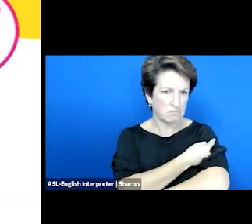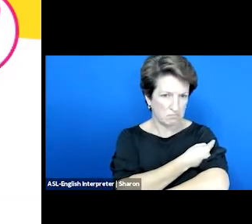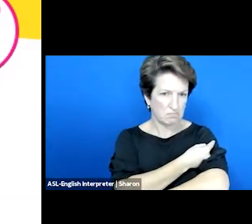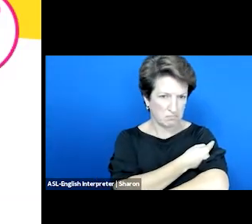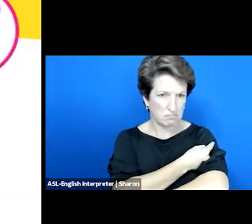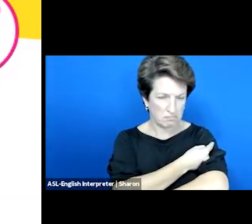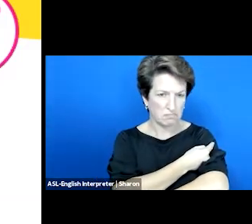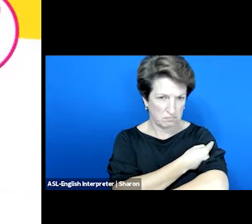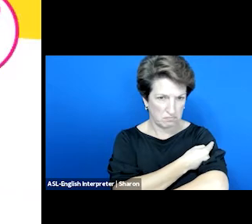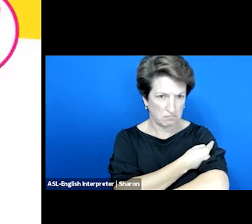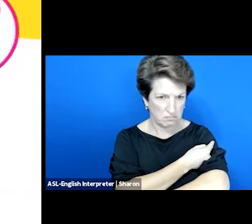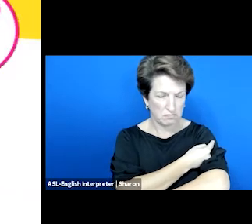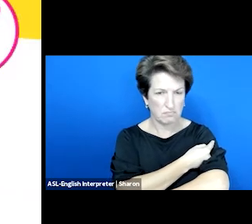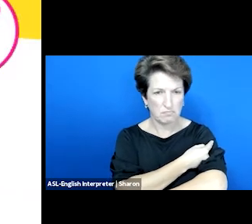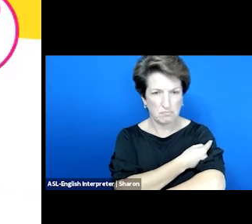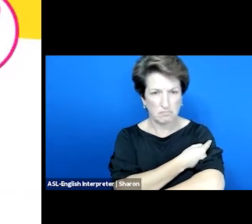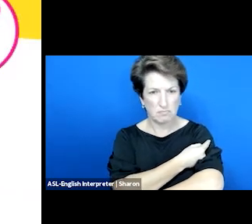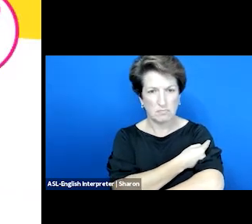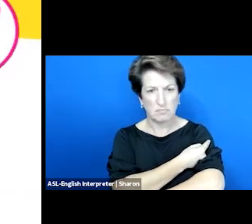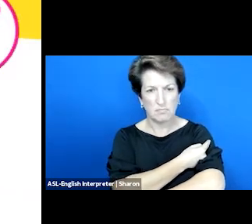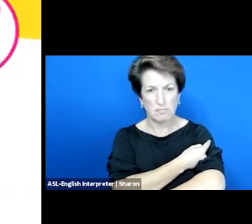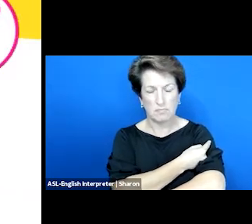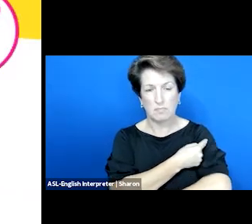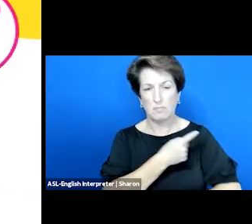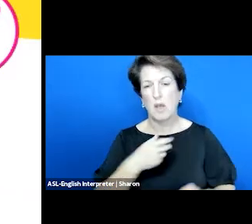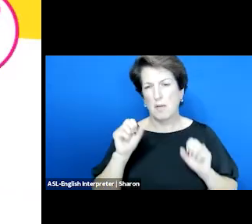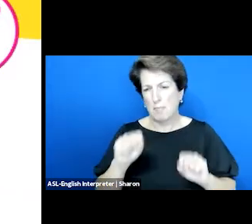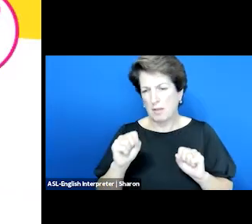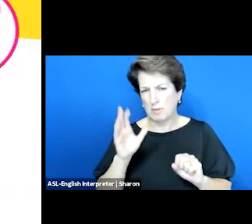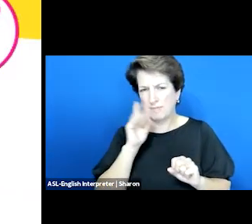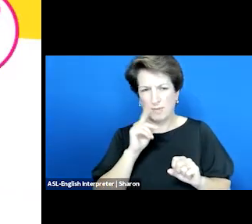menopause long term. Now, we do know that menstrual irregularities can